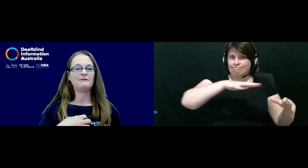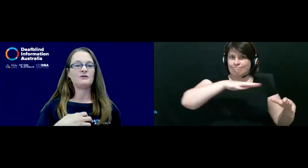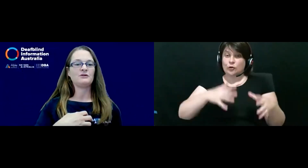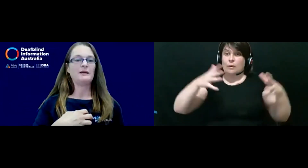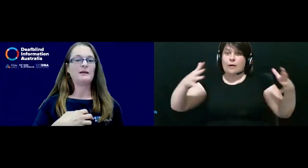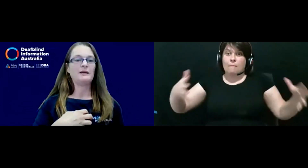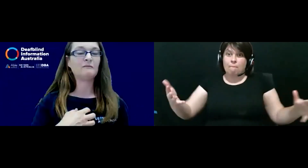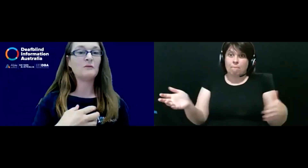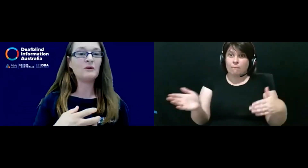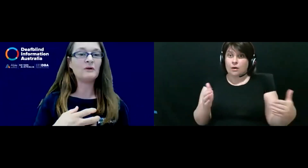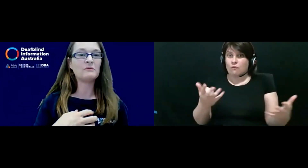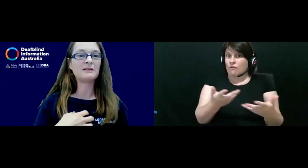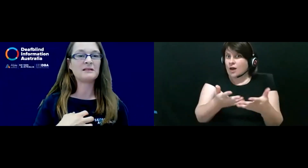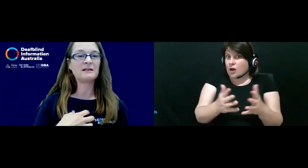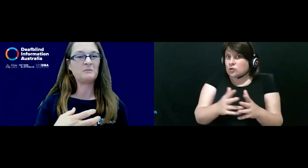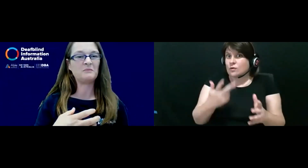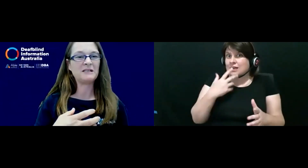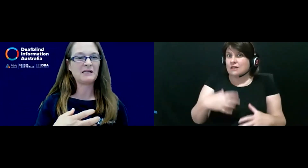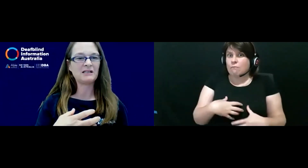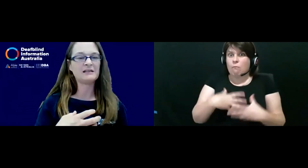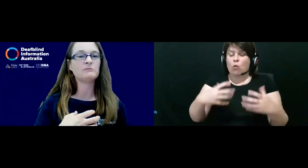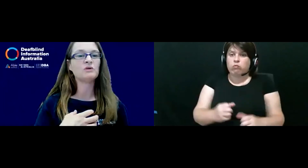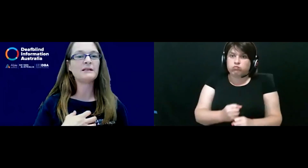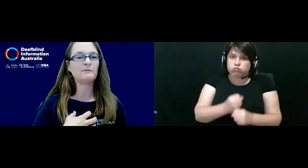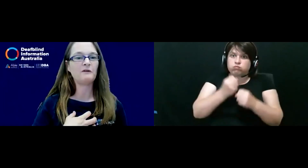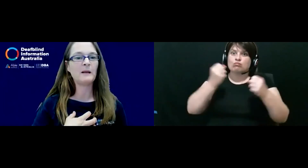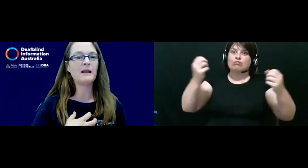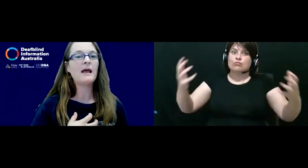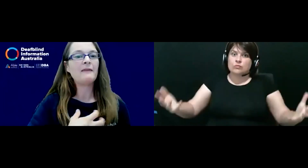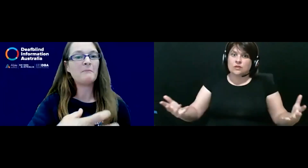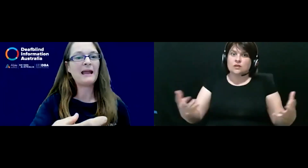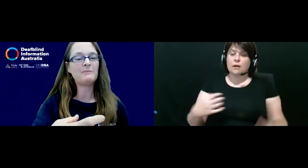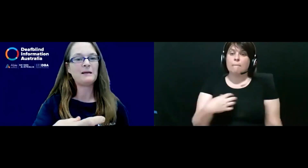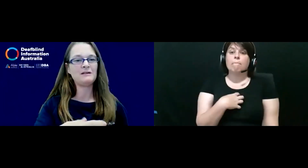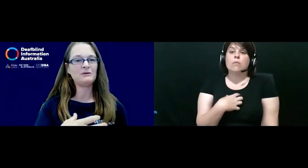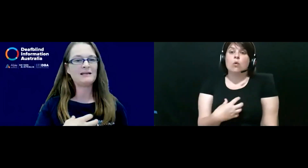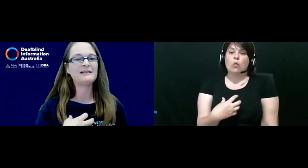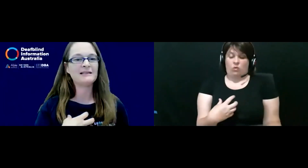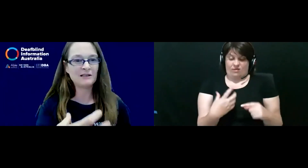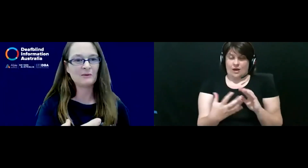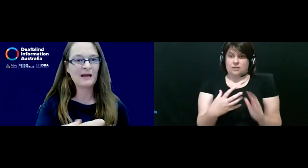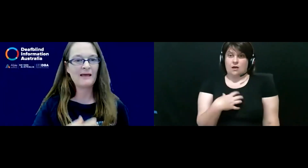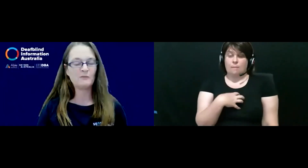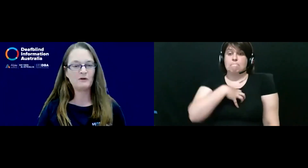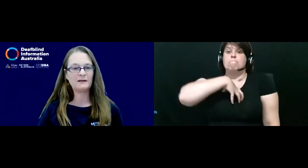doing more, which is potentially a smallish movement, then maybe you exaggerate that movement